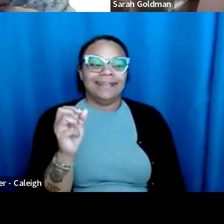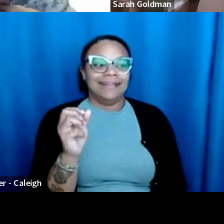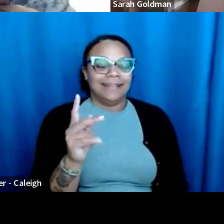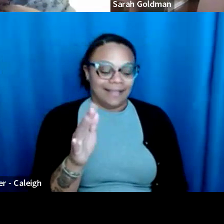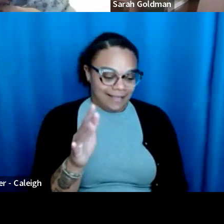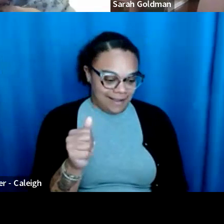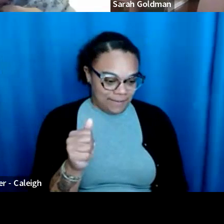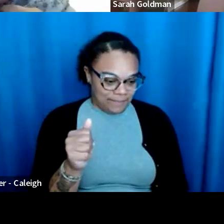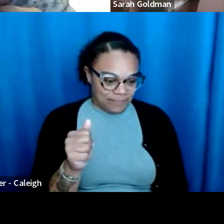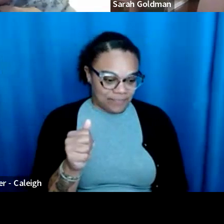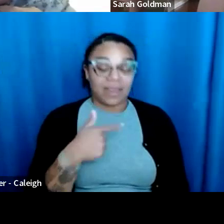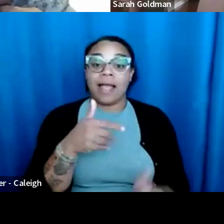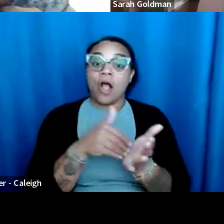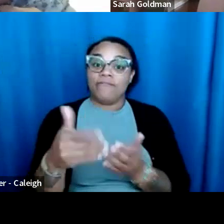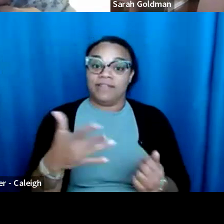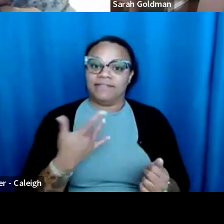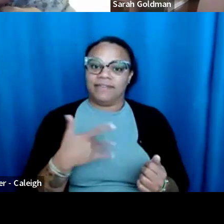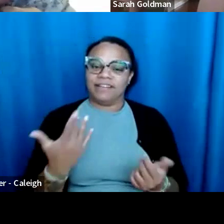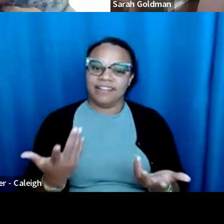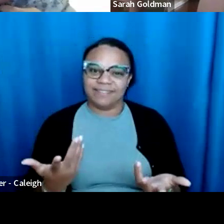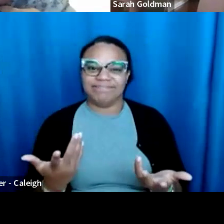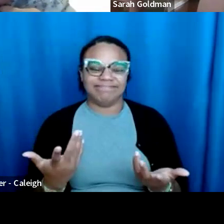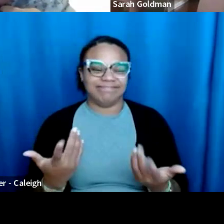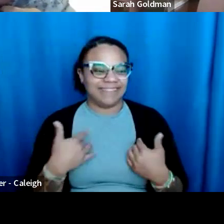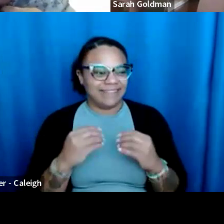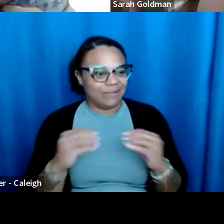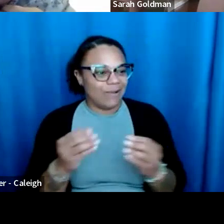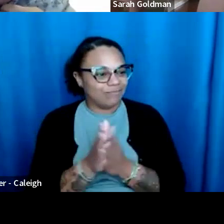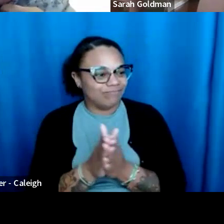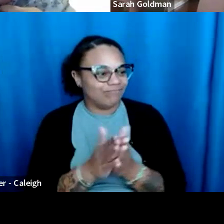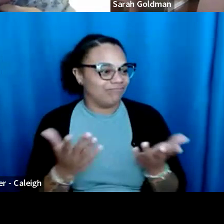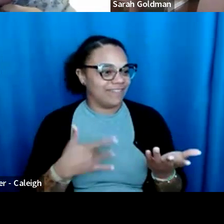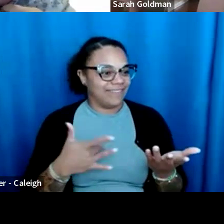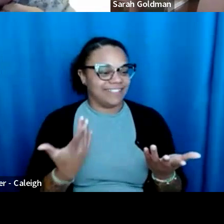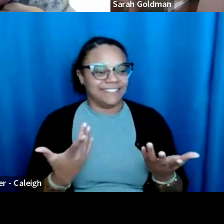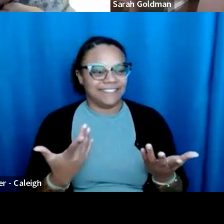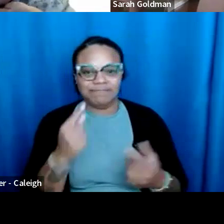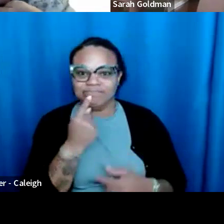I often feel very discouraged both in my personal journey and seeing legislation that comes out,